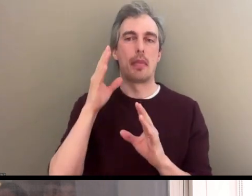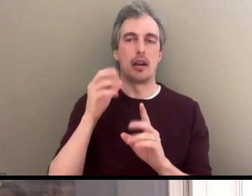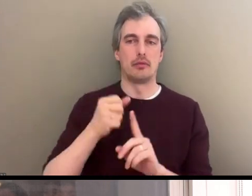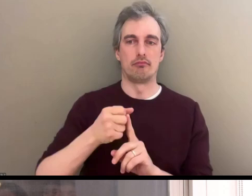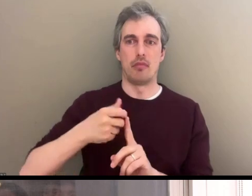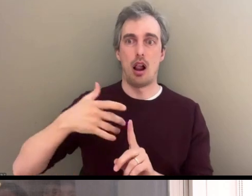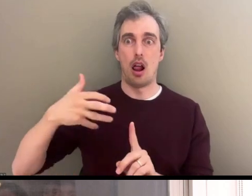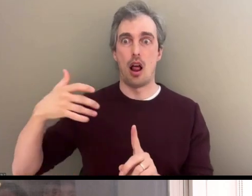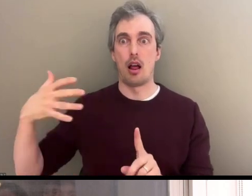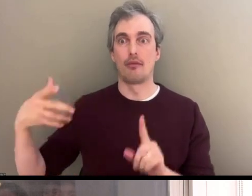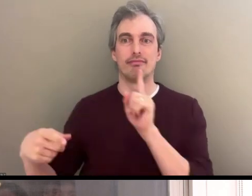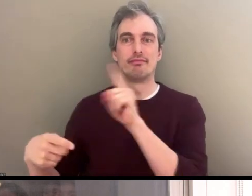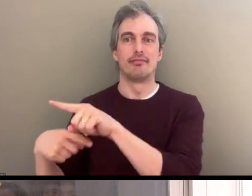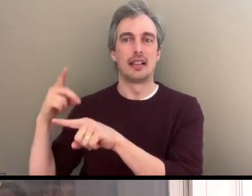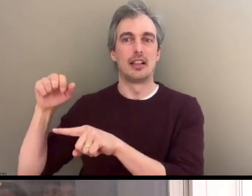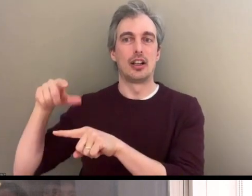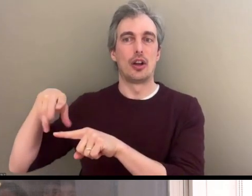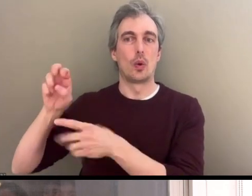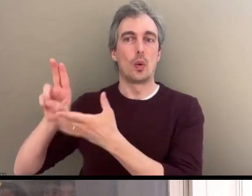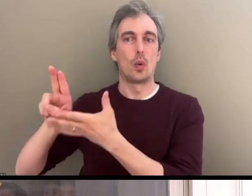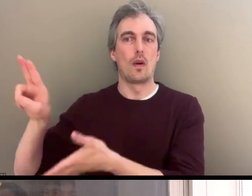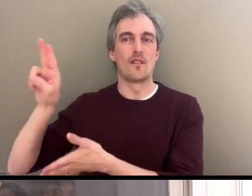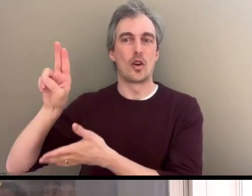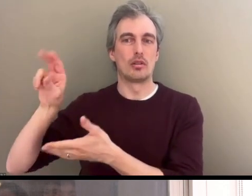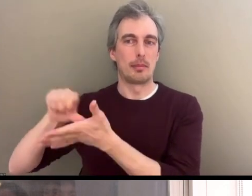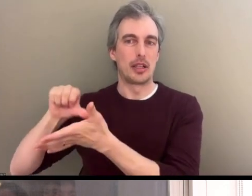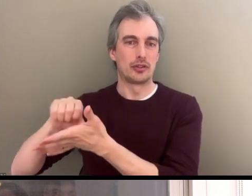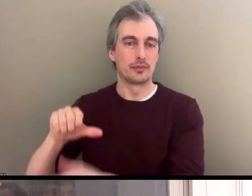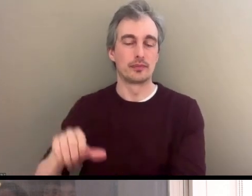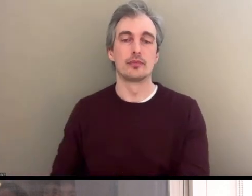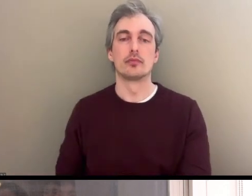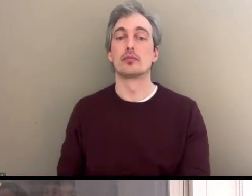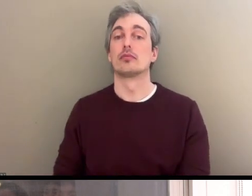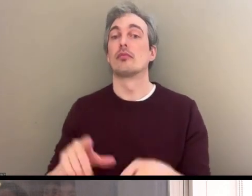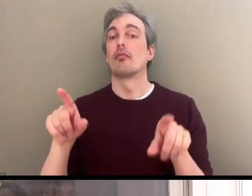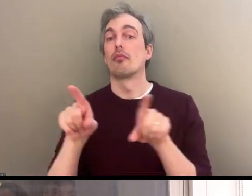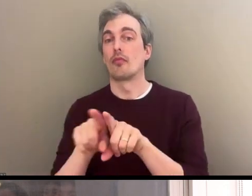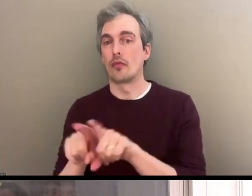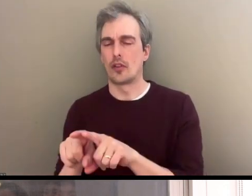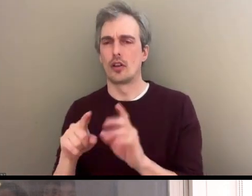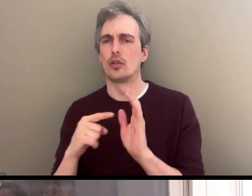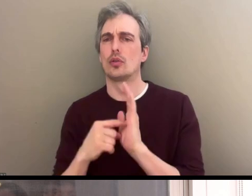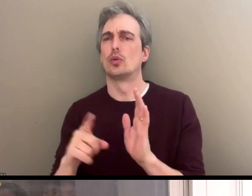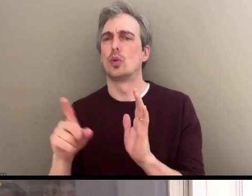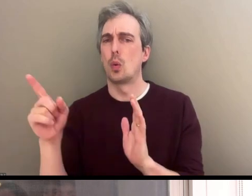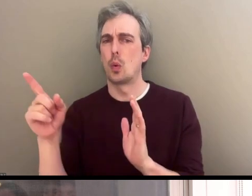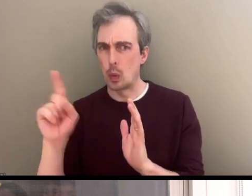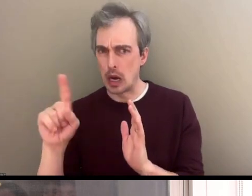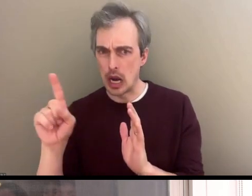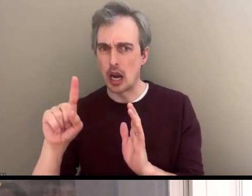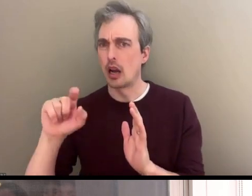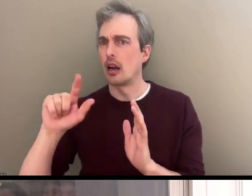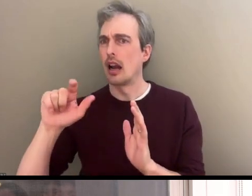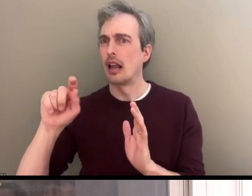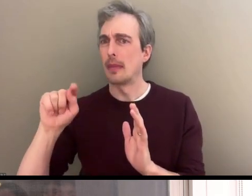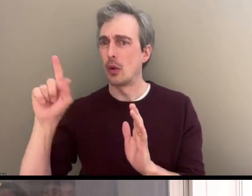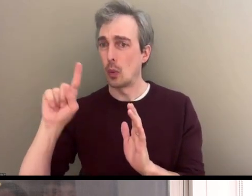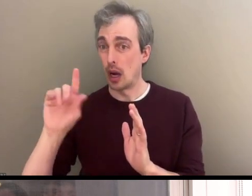Another cool thing is it shows you where that element is. So we know it's highlighted. It's highlighted in pink.